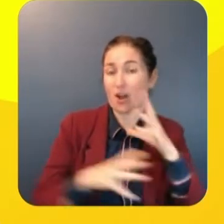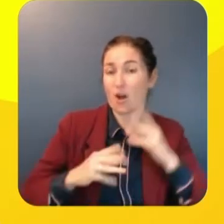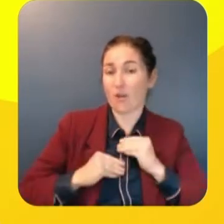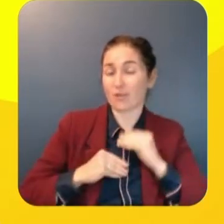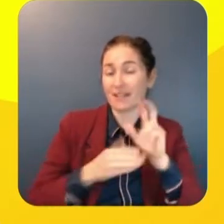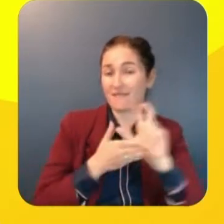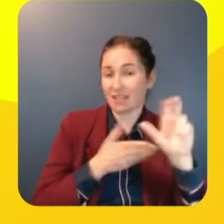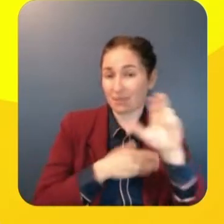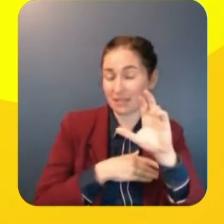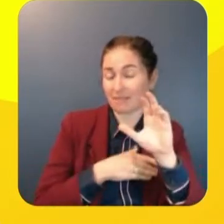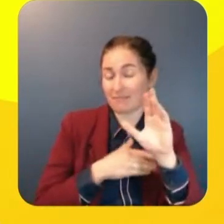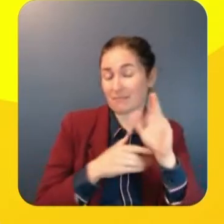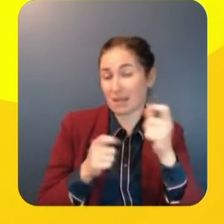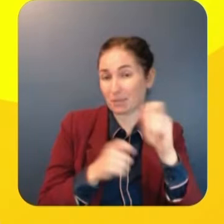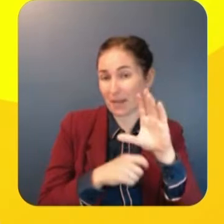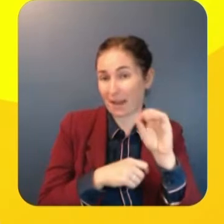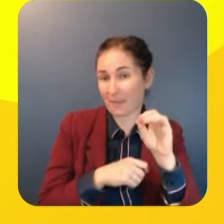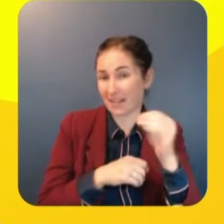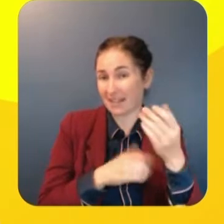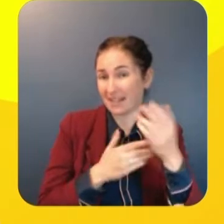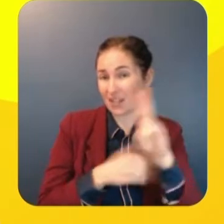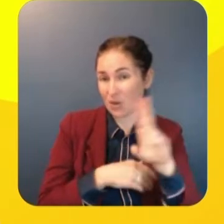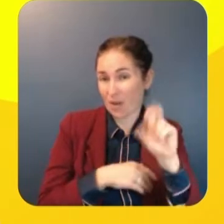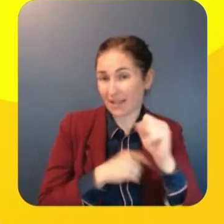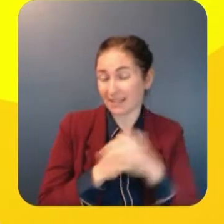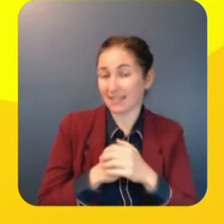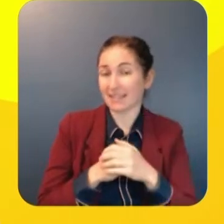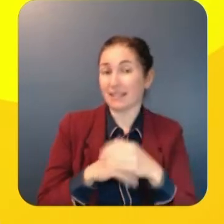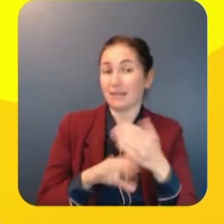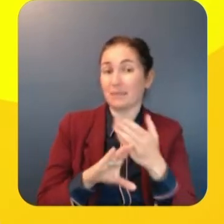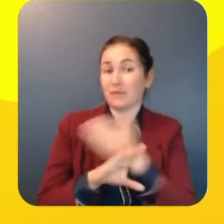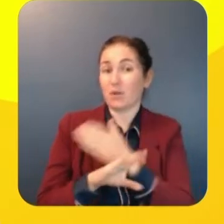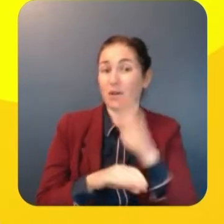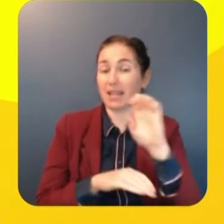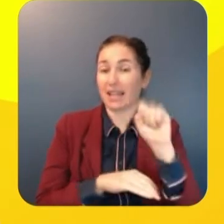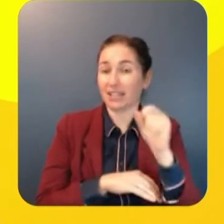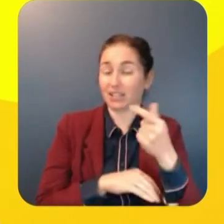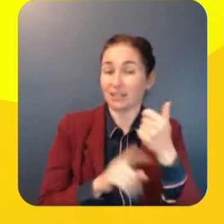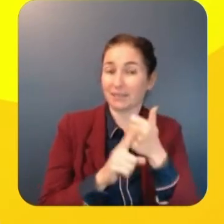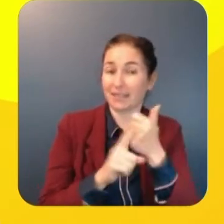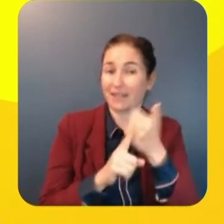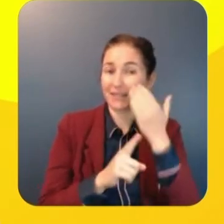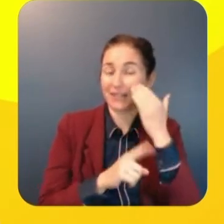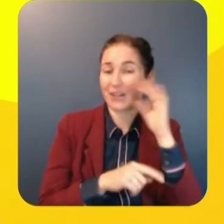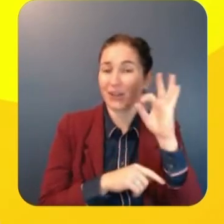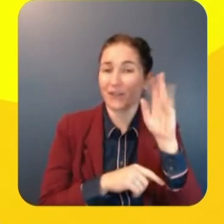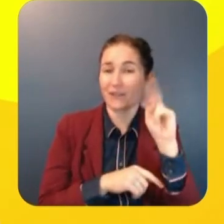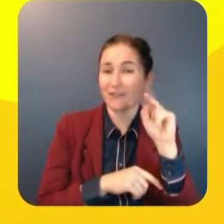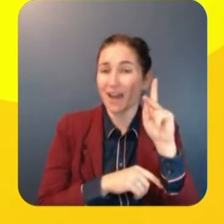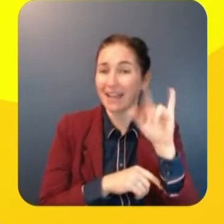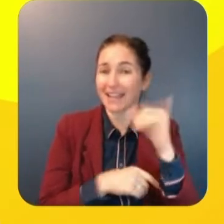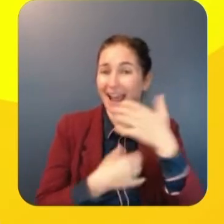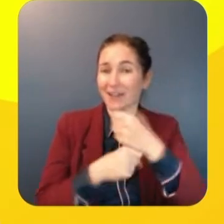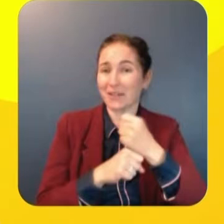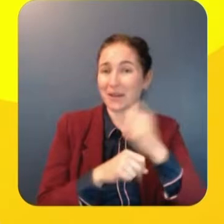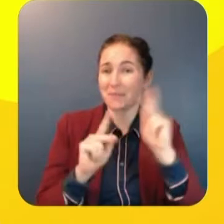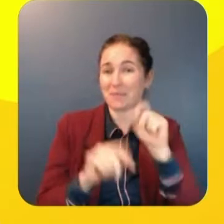And for the past 40 years, before ESG was a funky acronym that people love to slap on their annual reports.